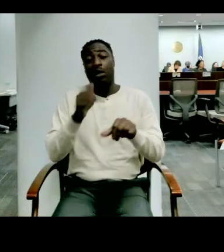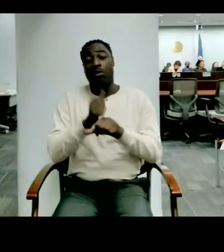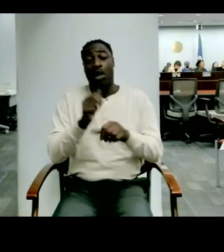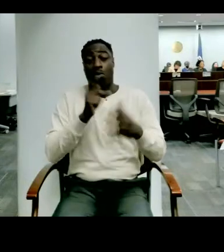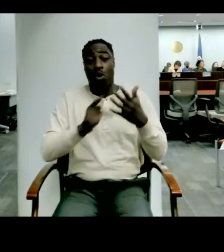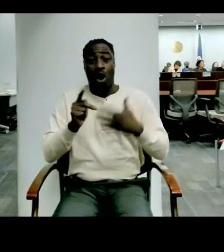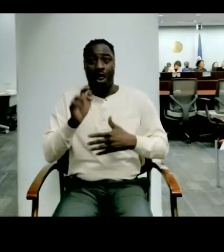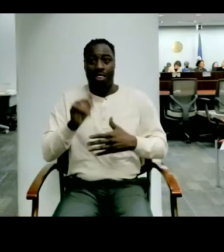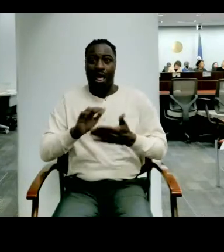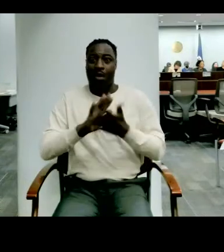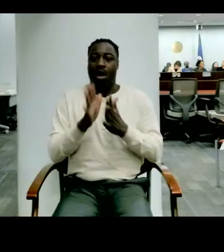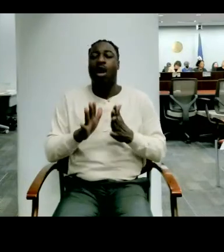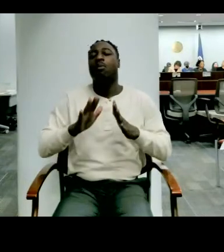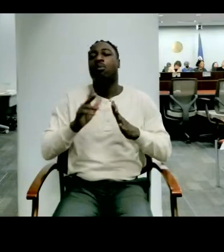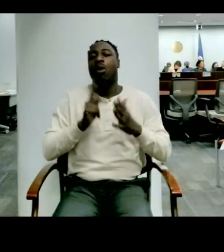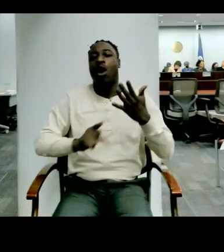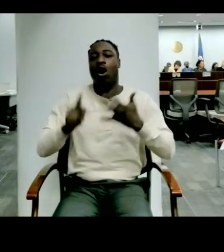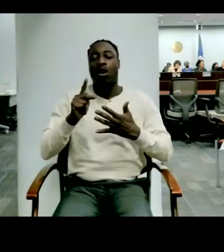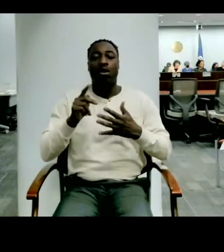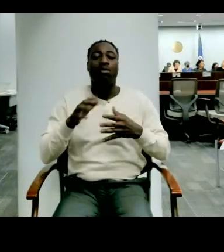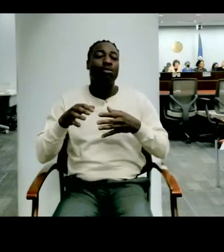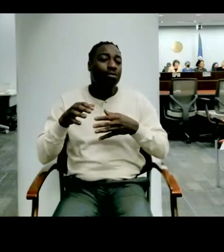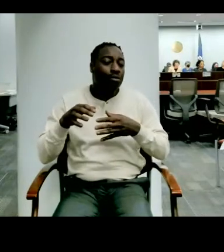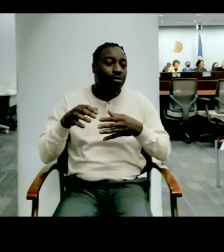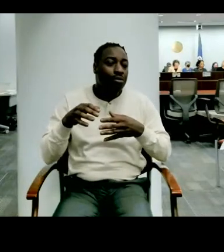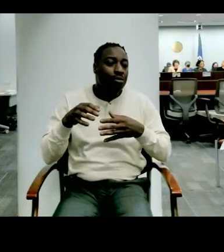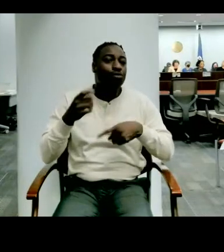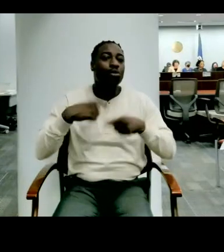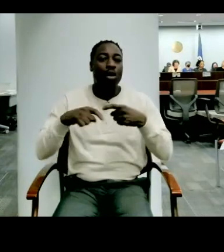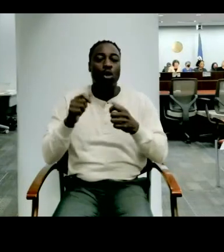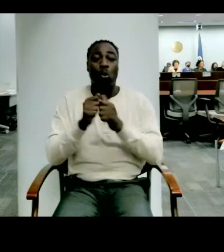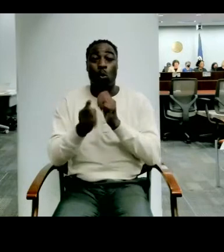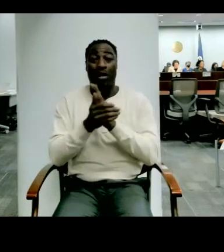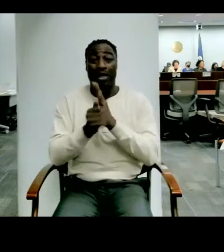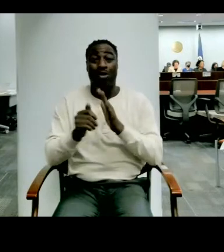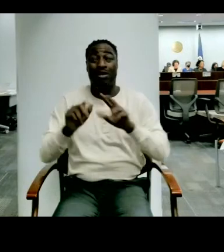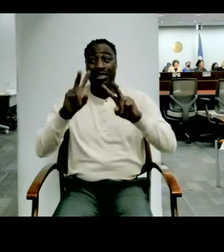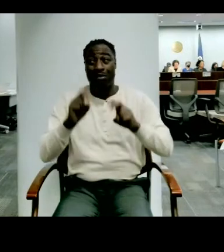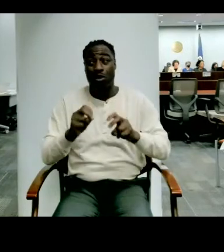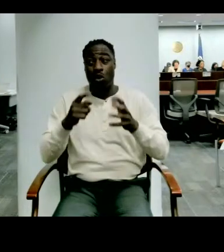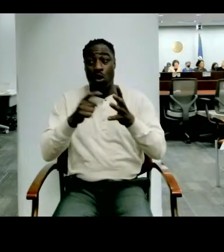The replacement of educational attainment with skills assessments requires the ability of an